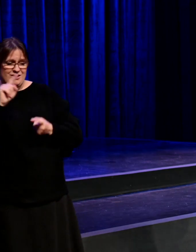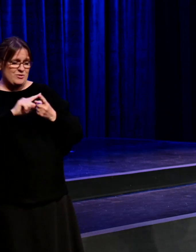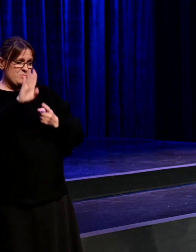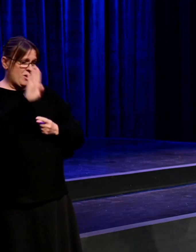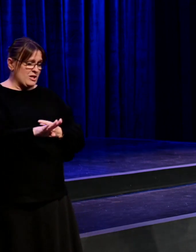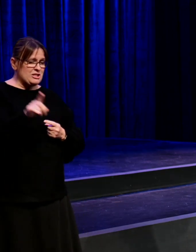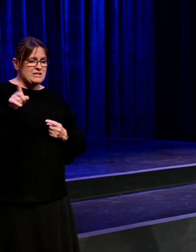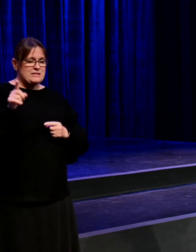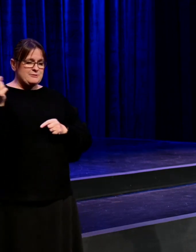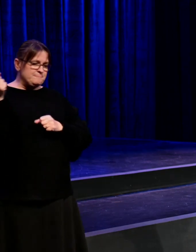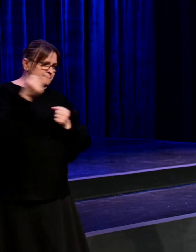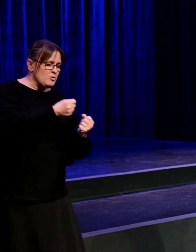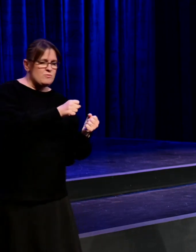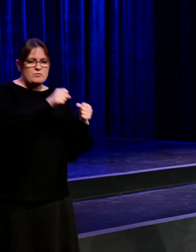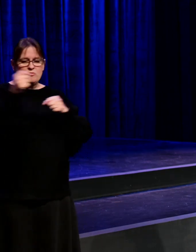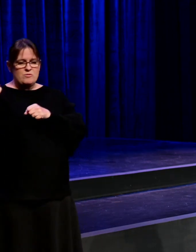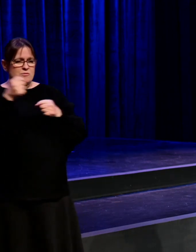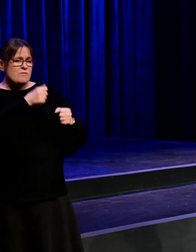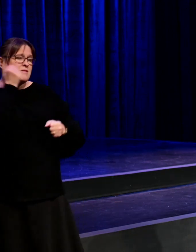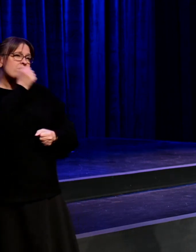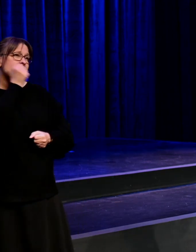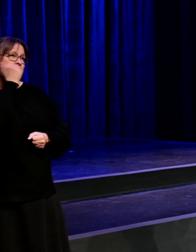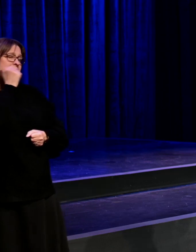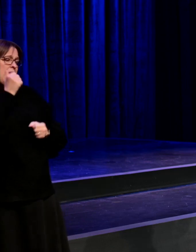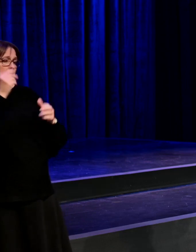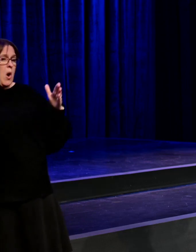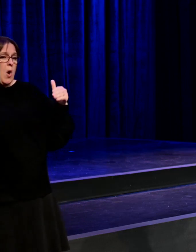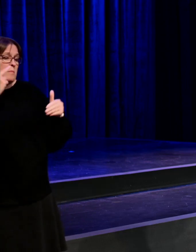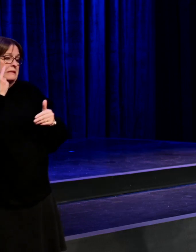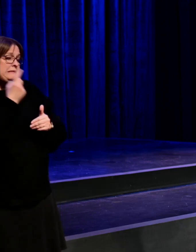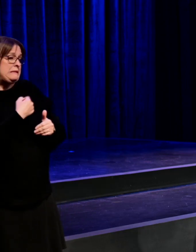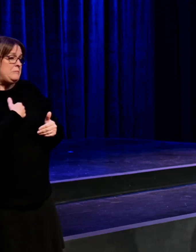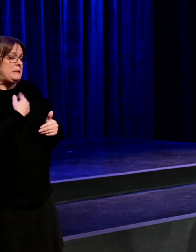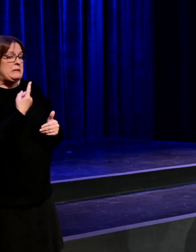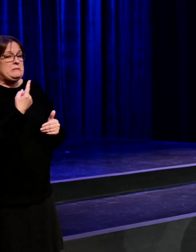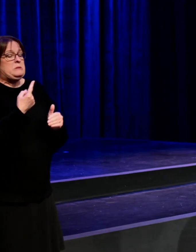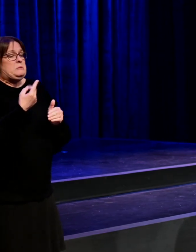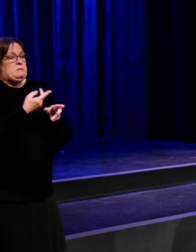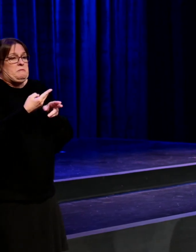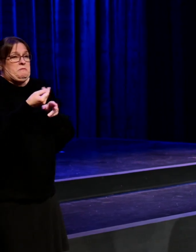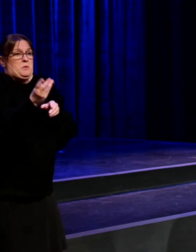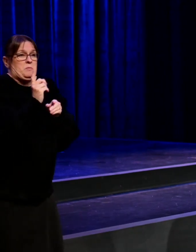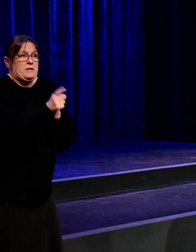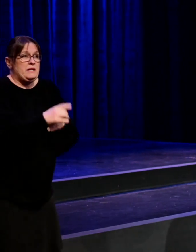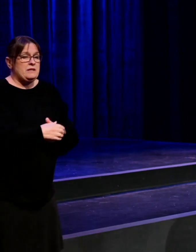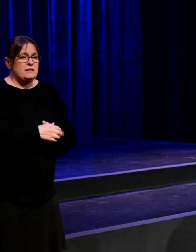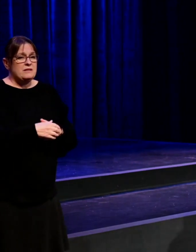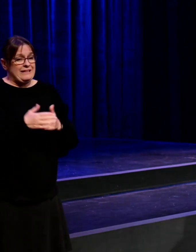see me for a few moments during a particularly difficult time in his academic career, and he